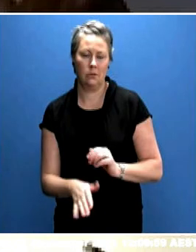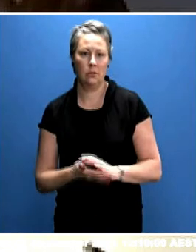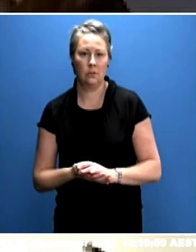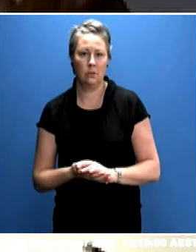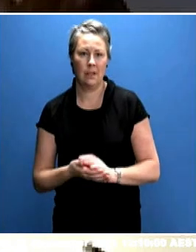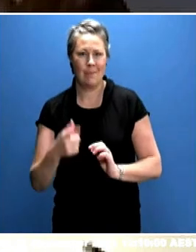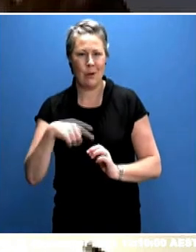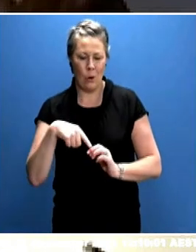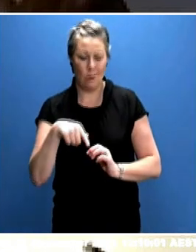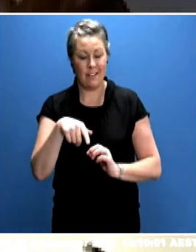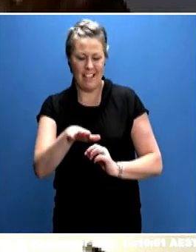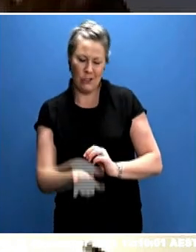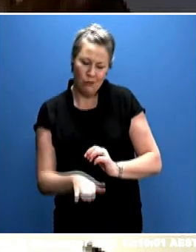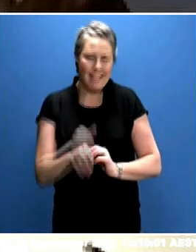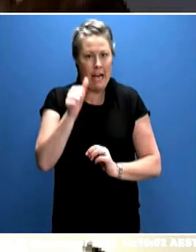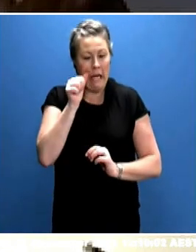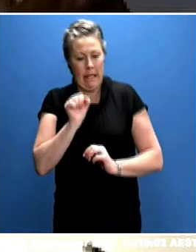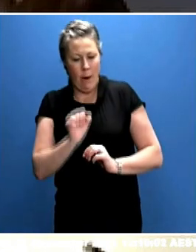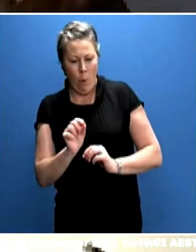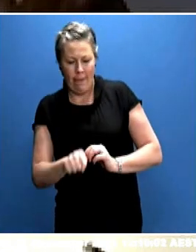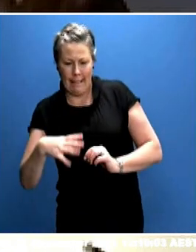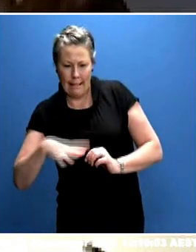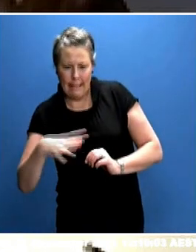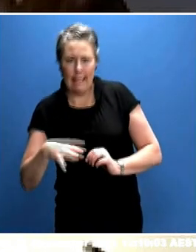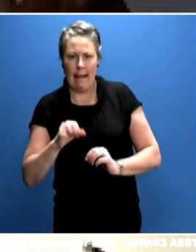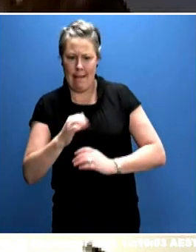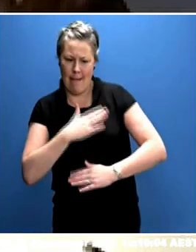their needs and their behaviours are incredibly complex.